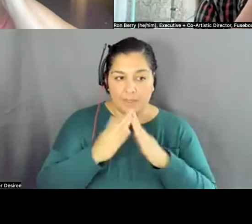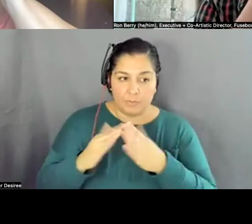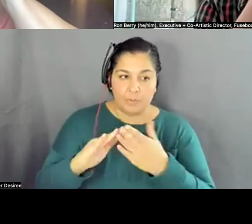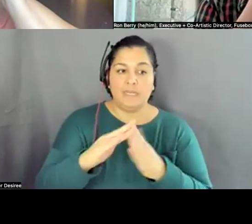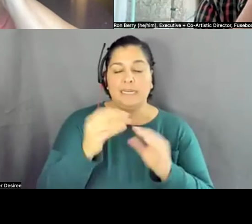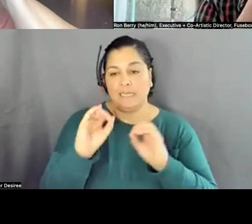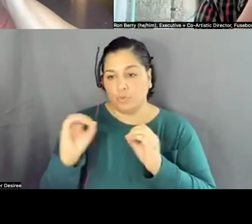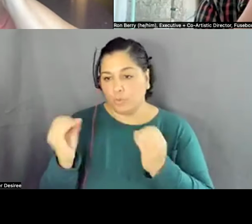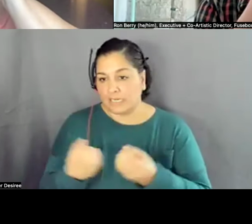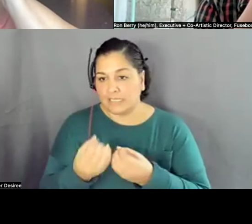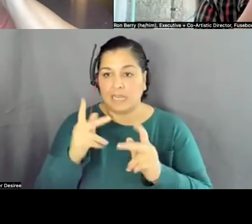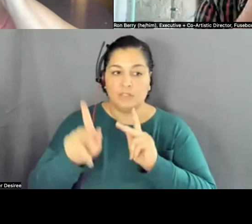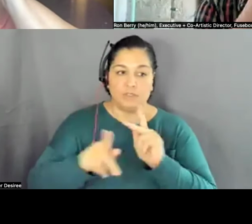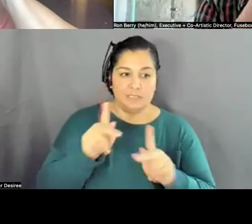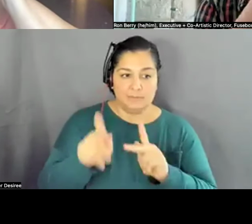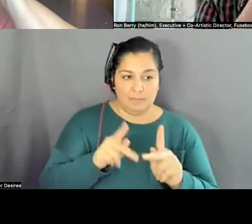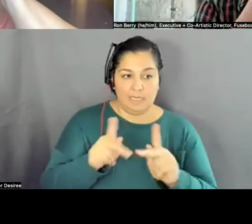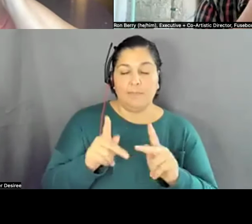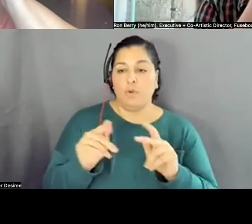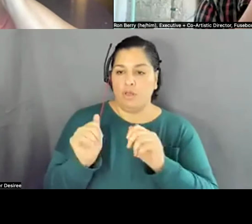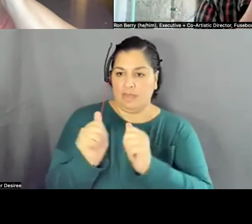and people that have come together to support the work,